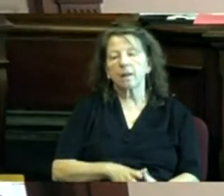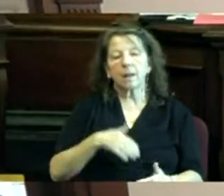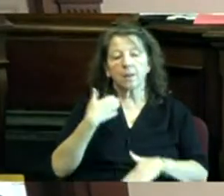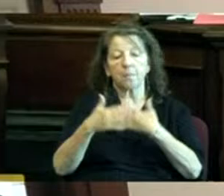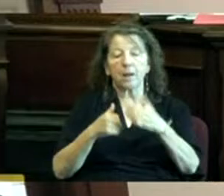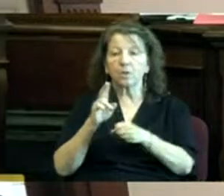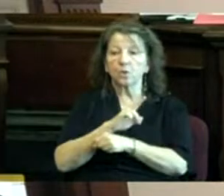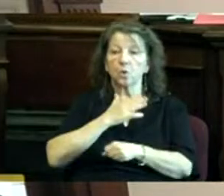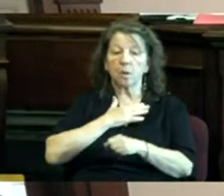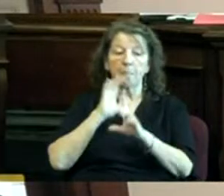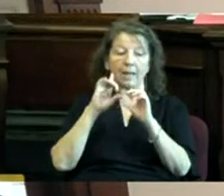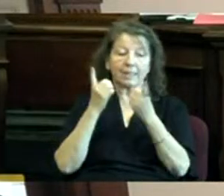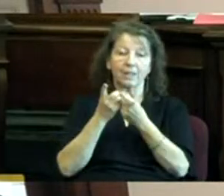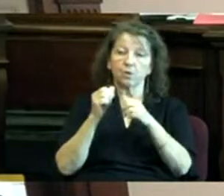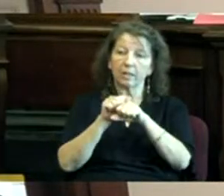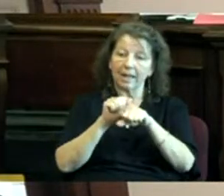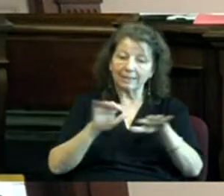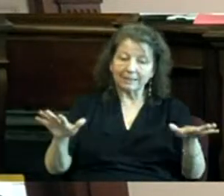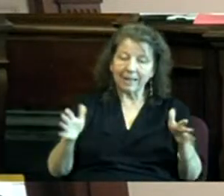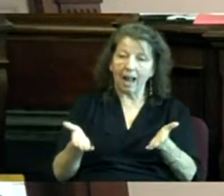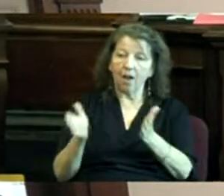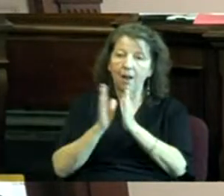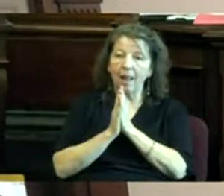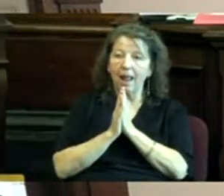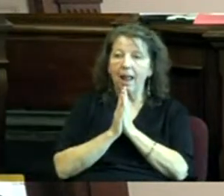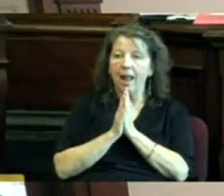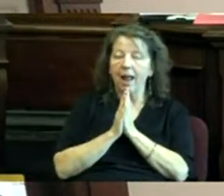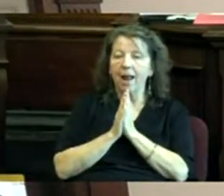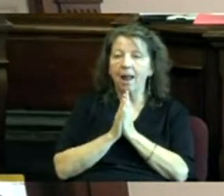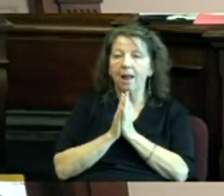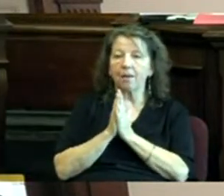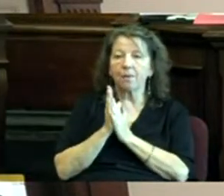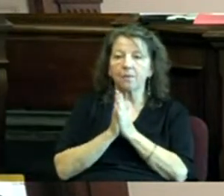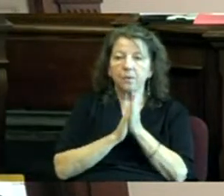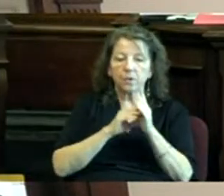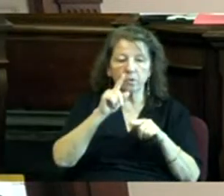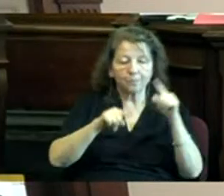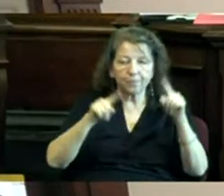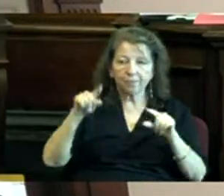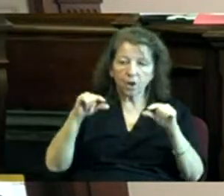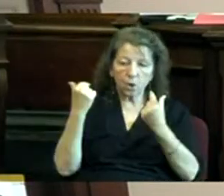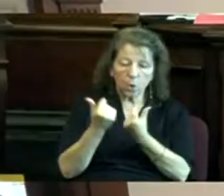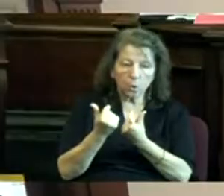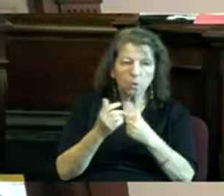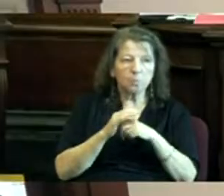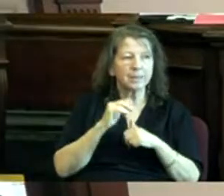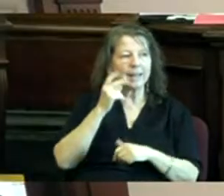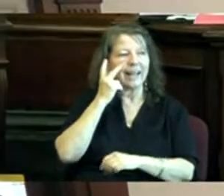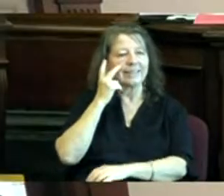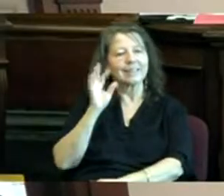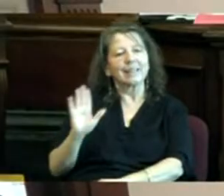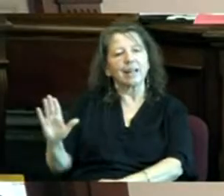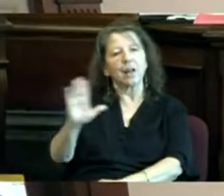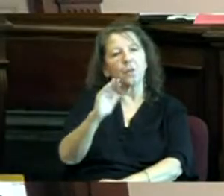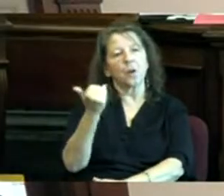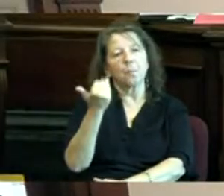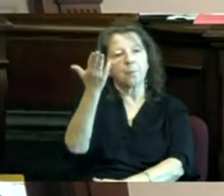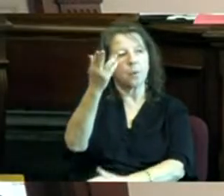here, I appreciate it. Sure. The process that I used in my district was to put out a call